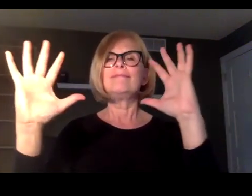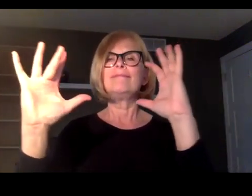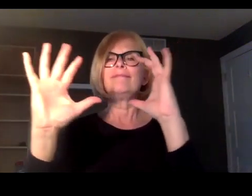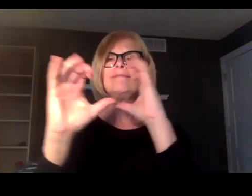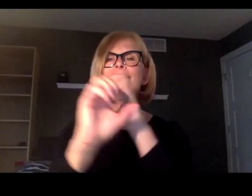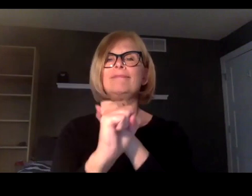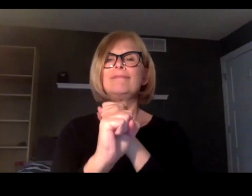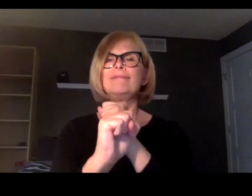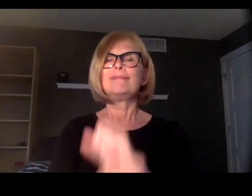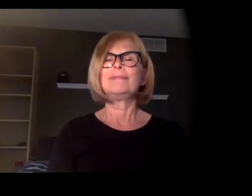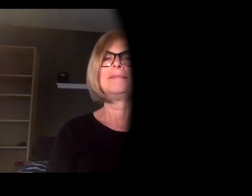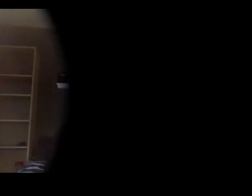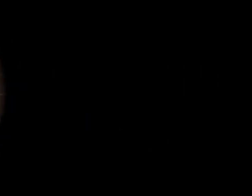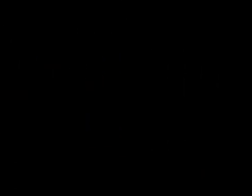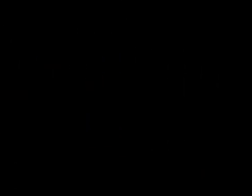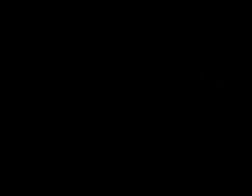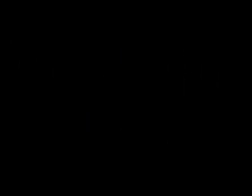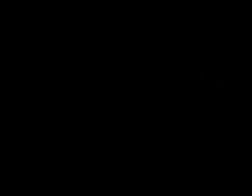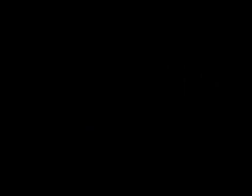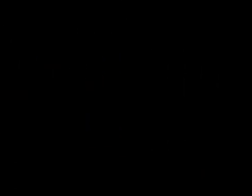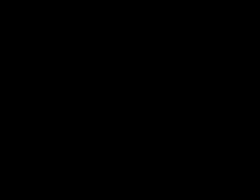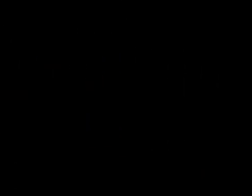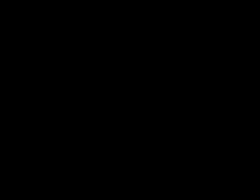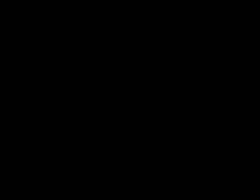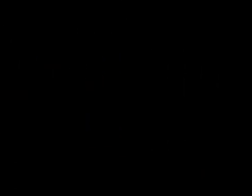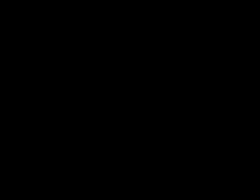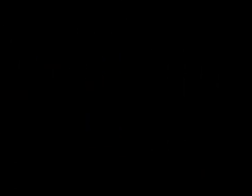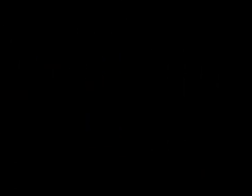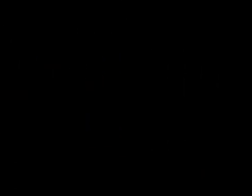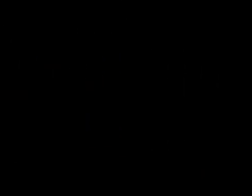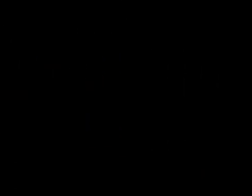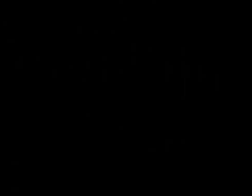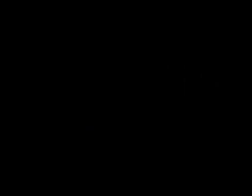The end